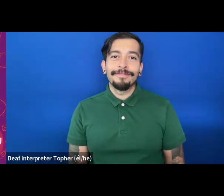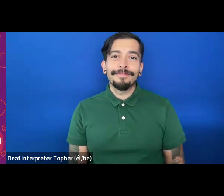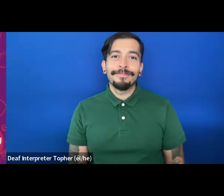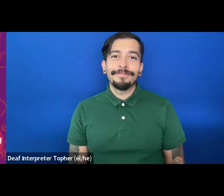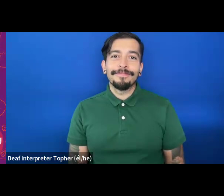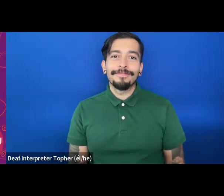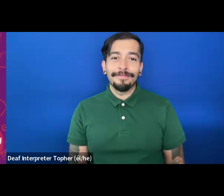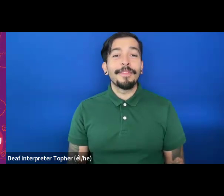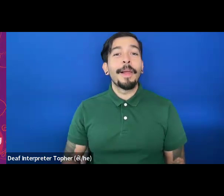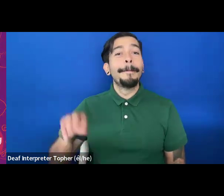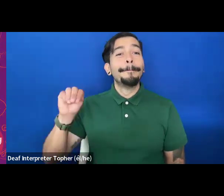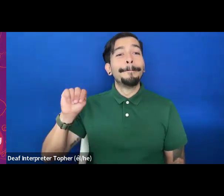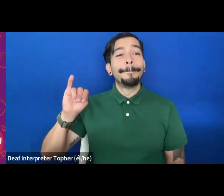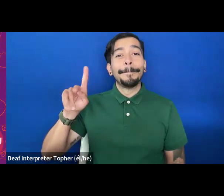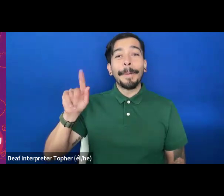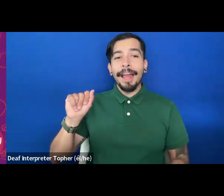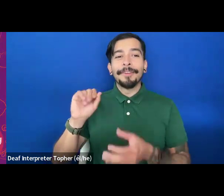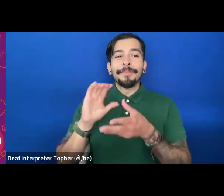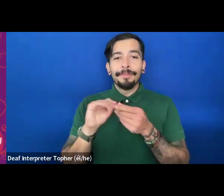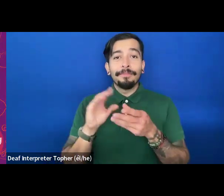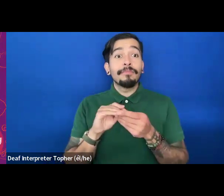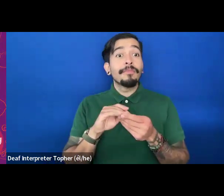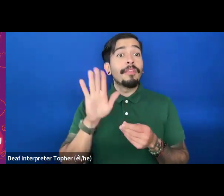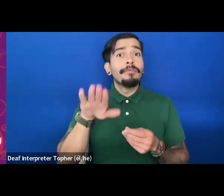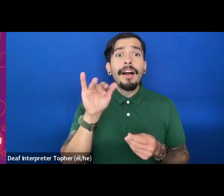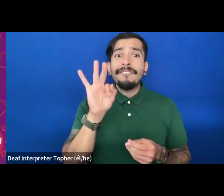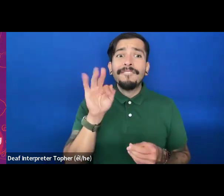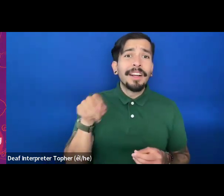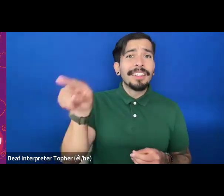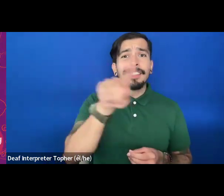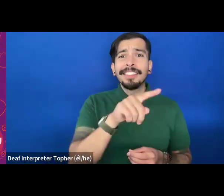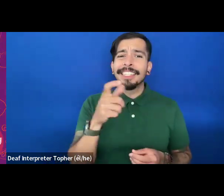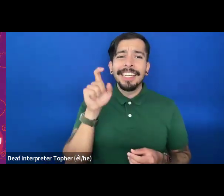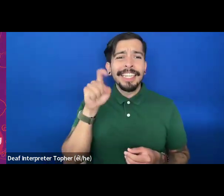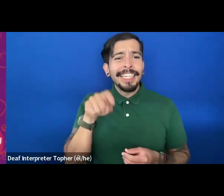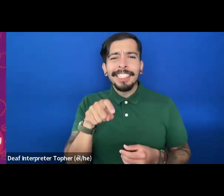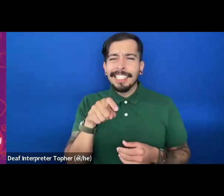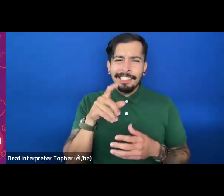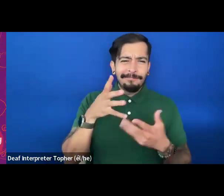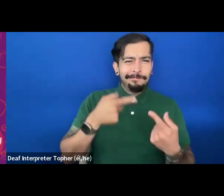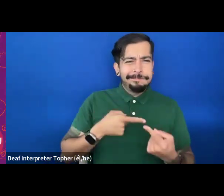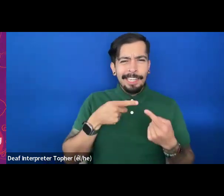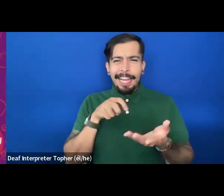And if anyone is needing some extra help navigating this, please use the Q&A function,